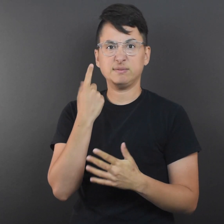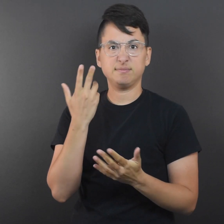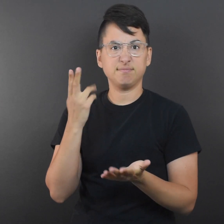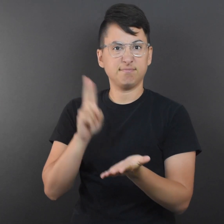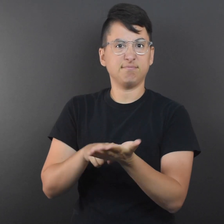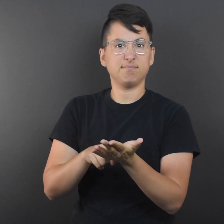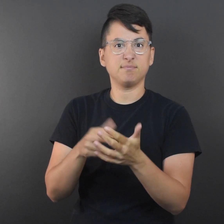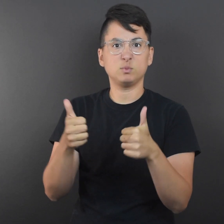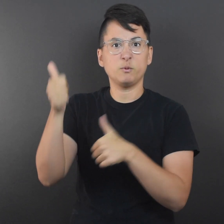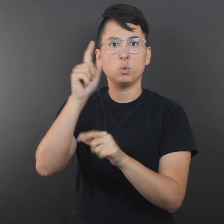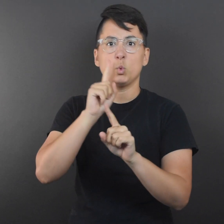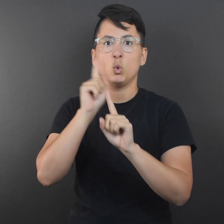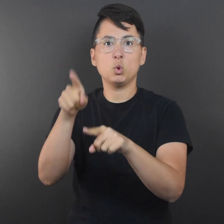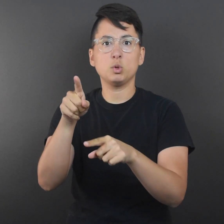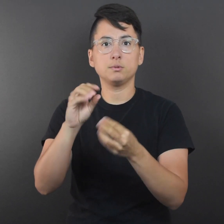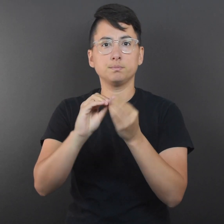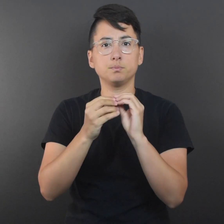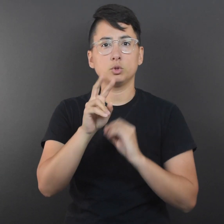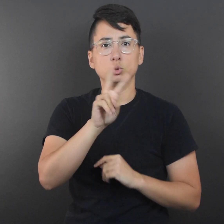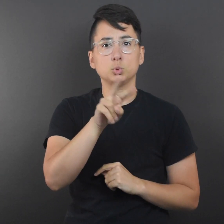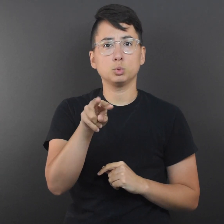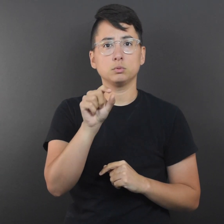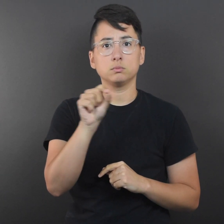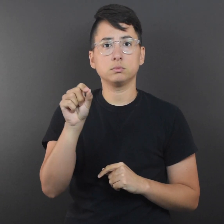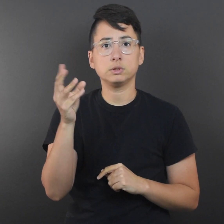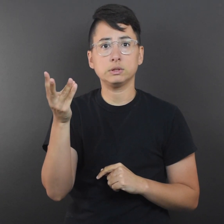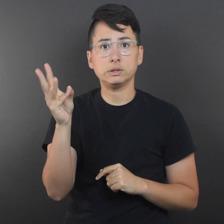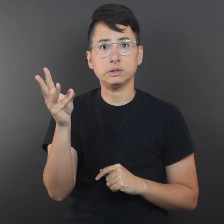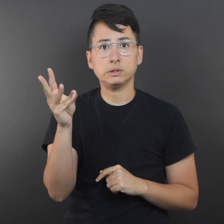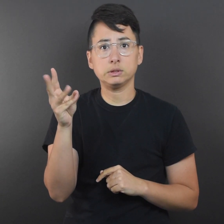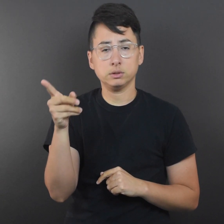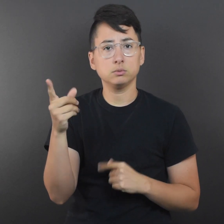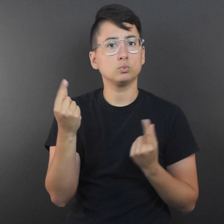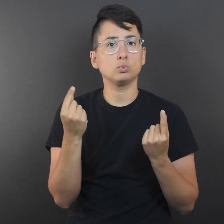reproductive health care services in Minnesota and help protect people